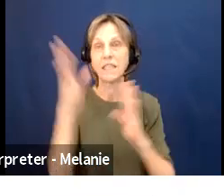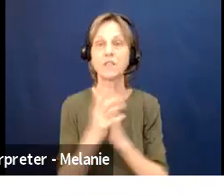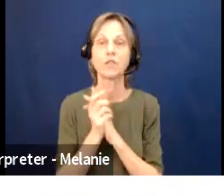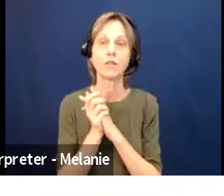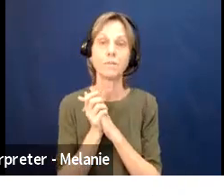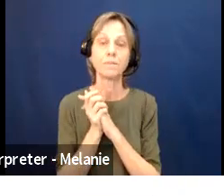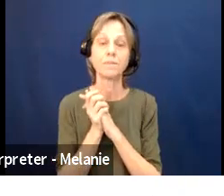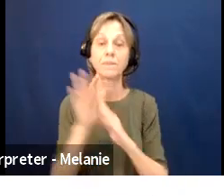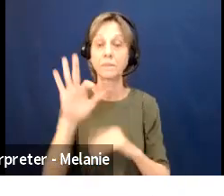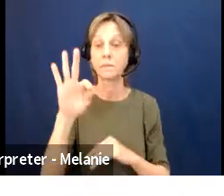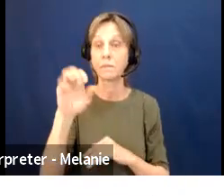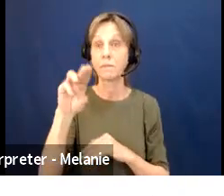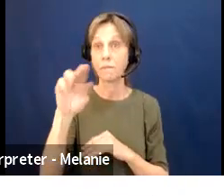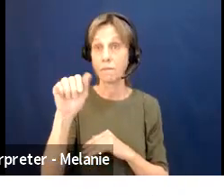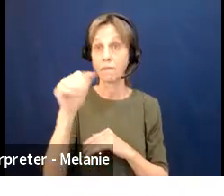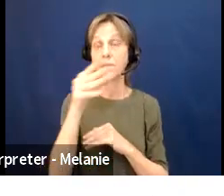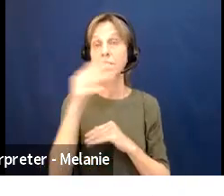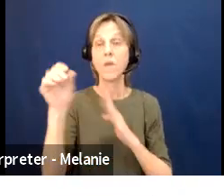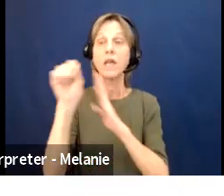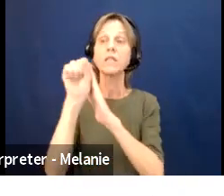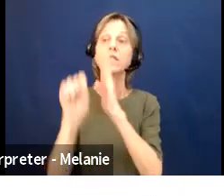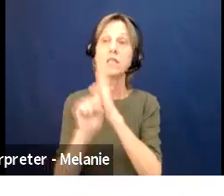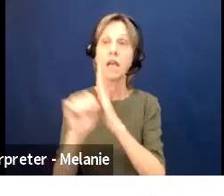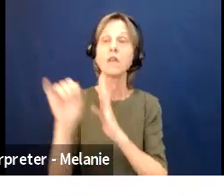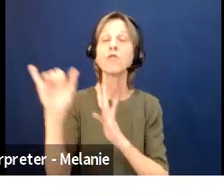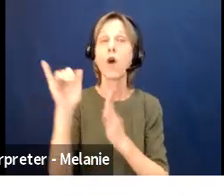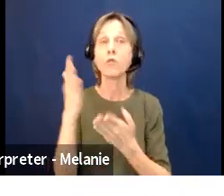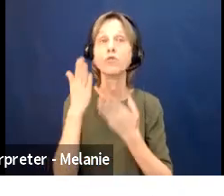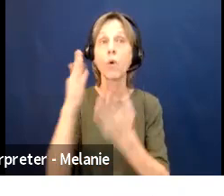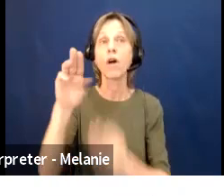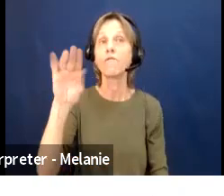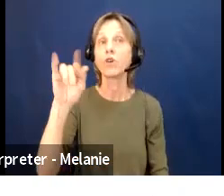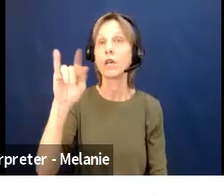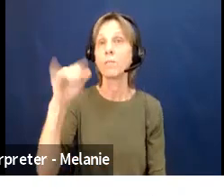FEMA and the state also offer mitigation grants to local governments and private